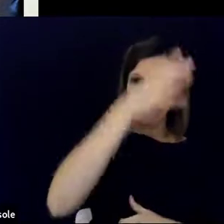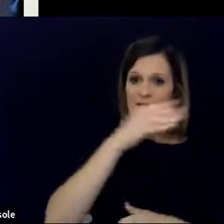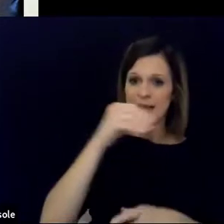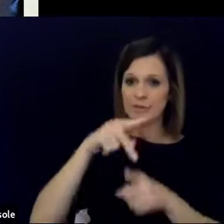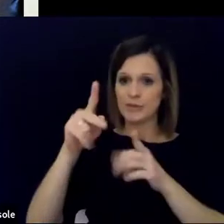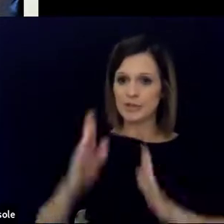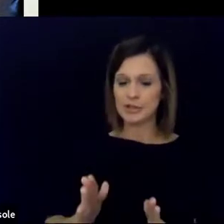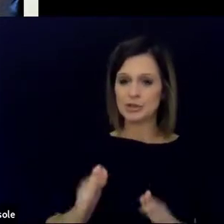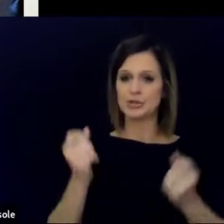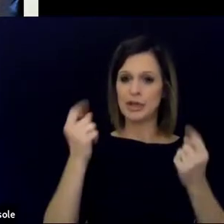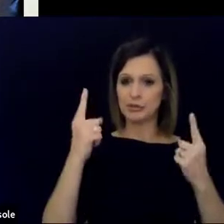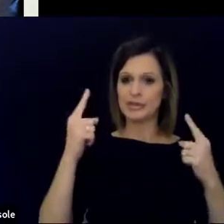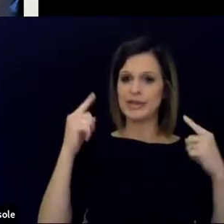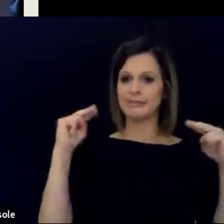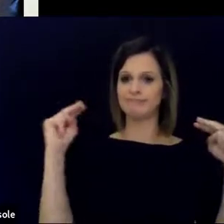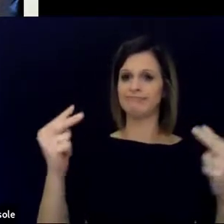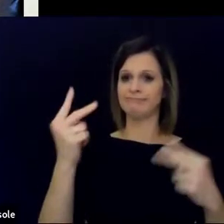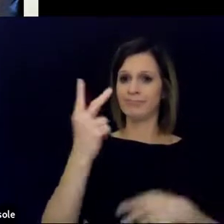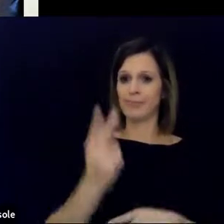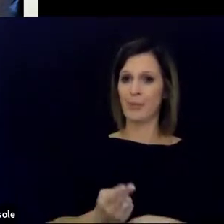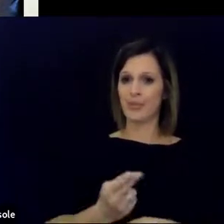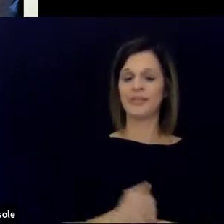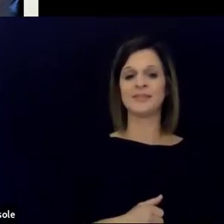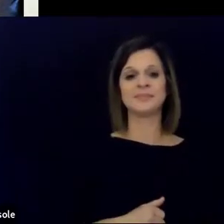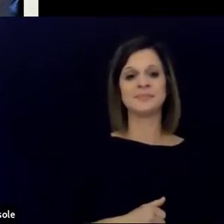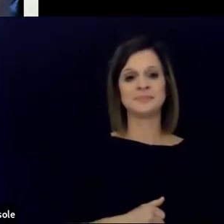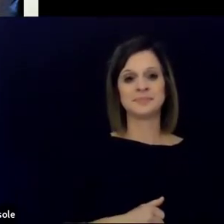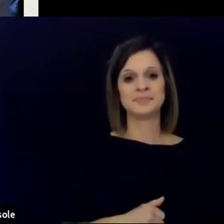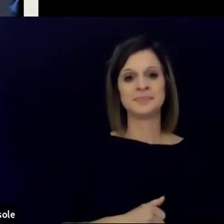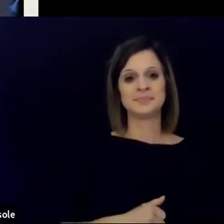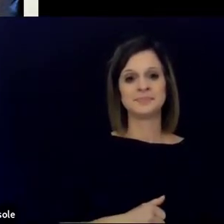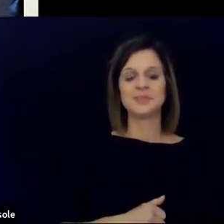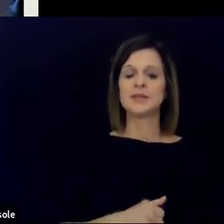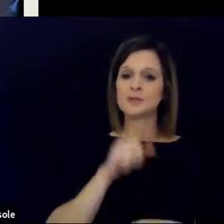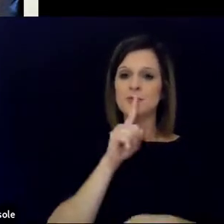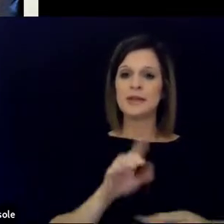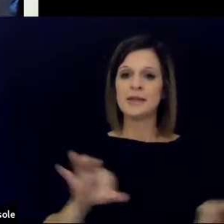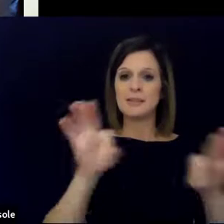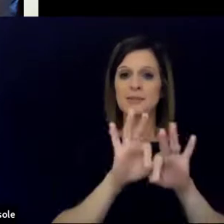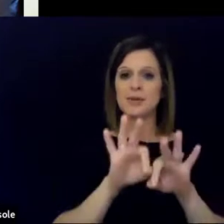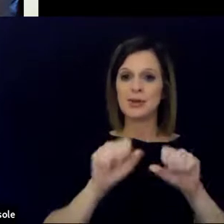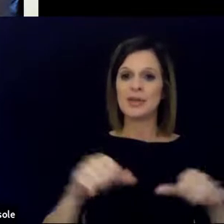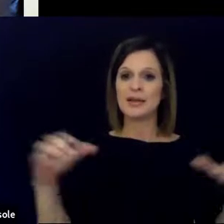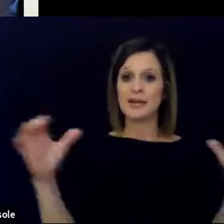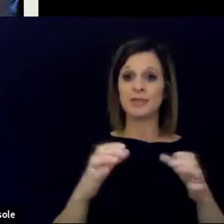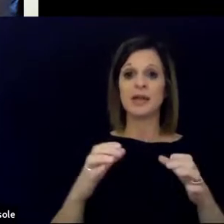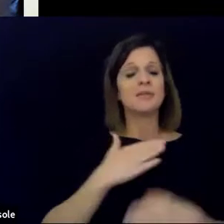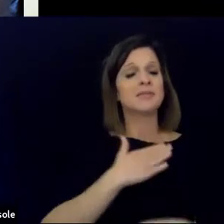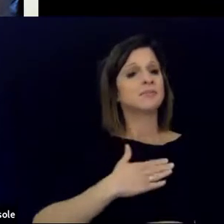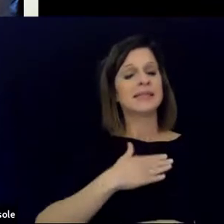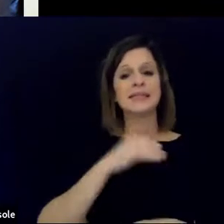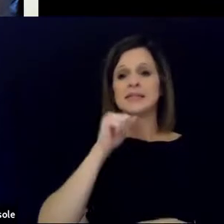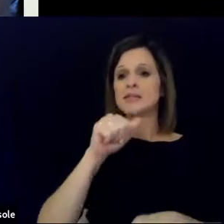and that's why I believe so strongly, we need to be able to come together. Please do not hesitate to email me